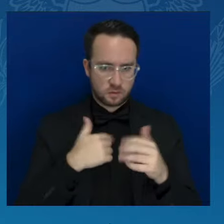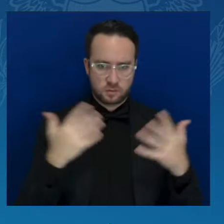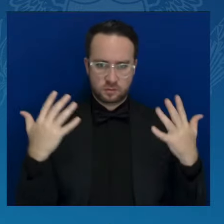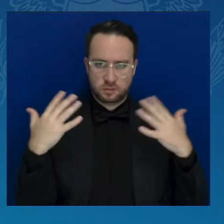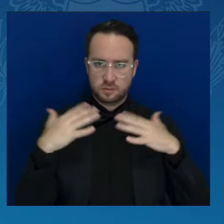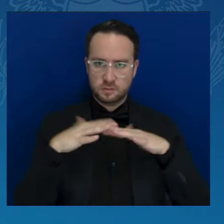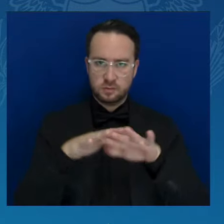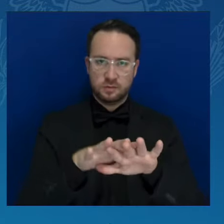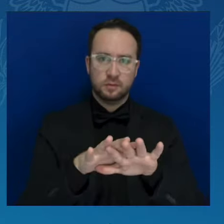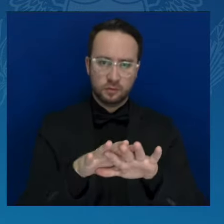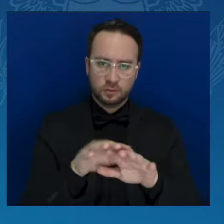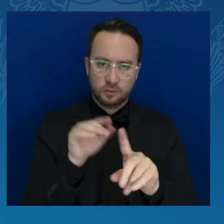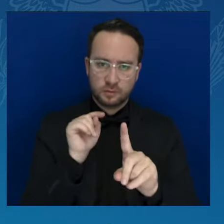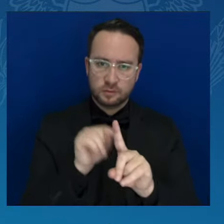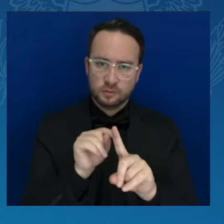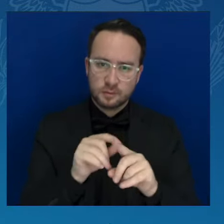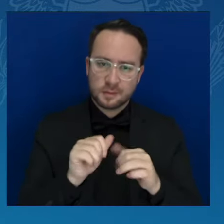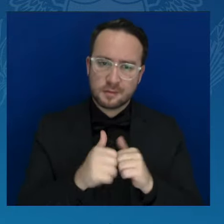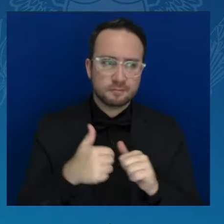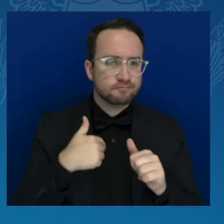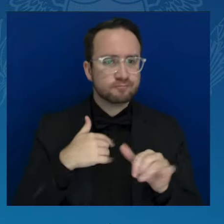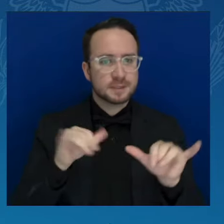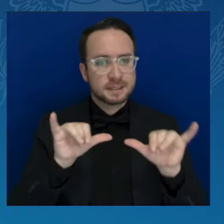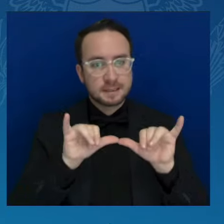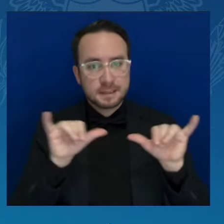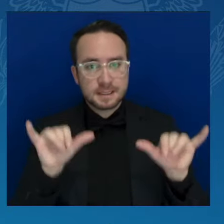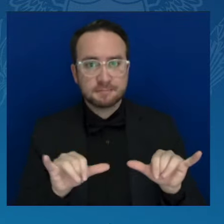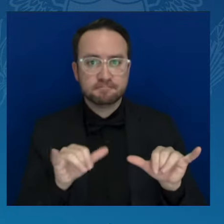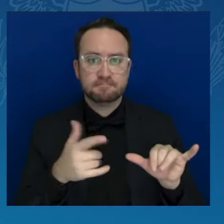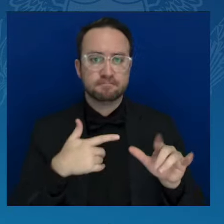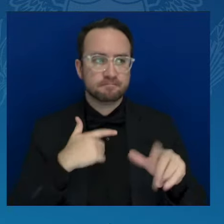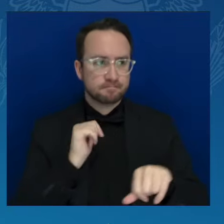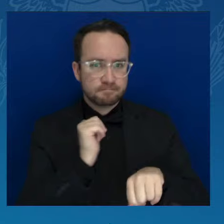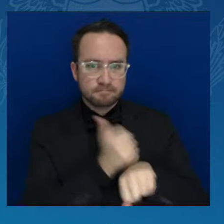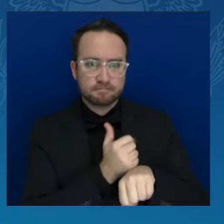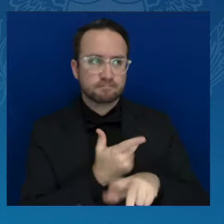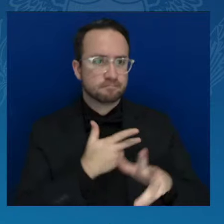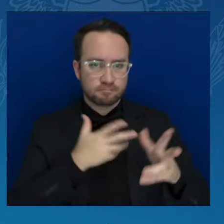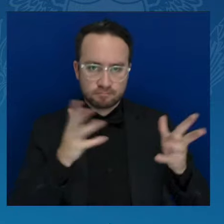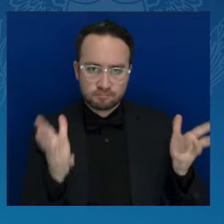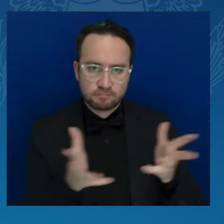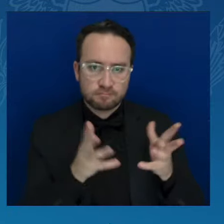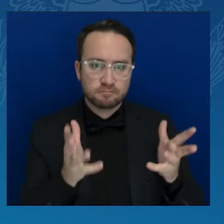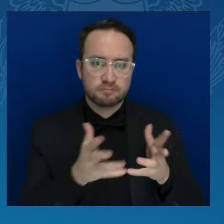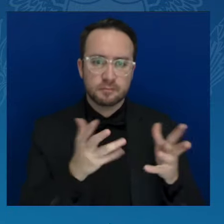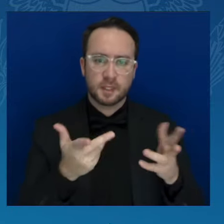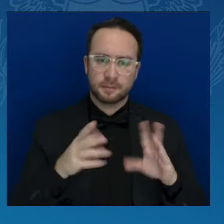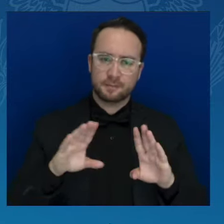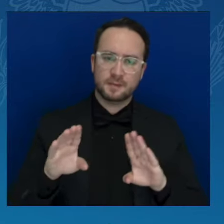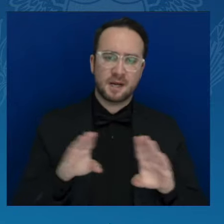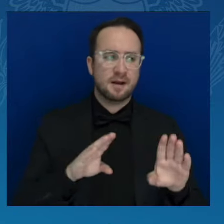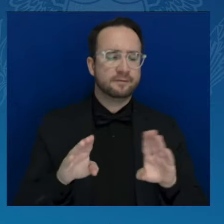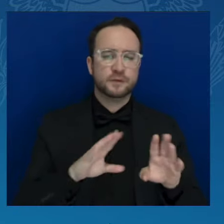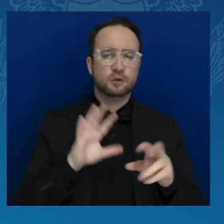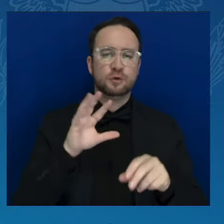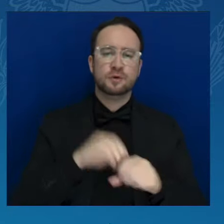and promoting responsible behavior in space as well. And all of this cooperation is only going to become more important as both the opportunities in space evolve